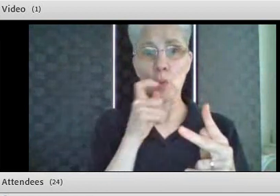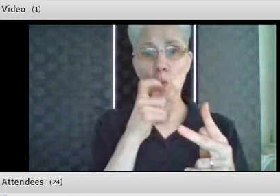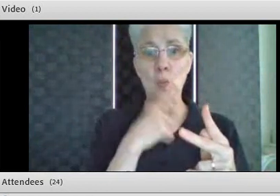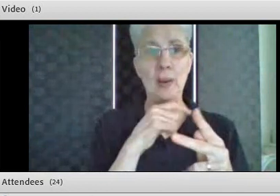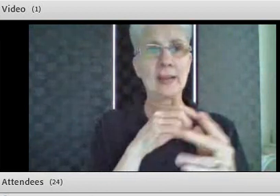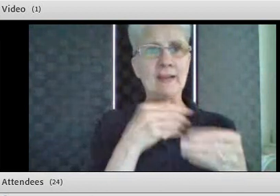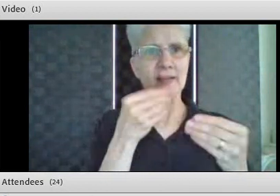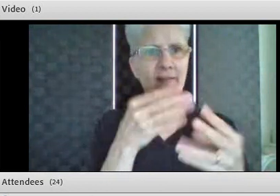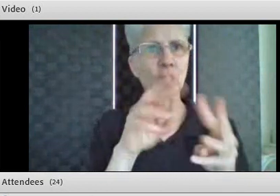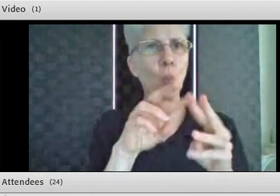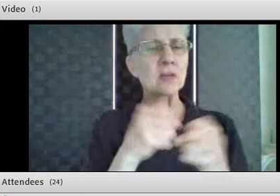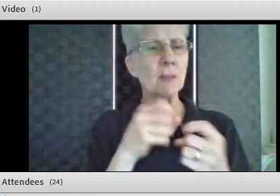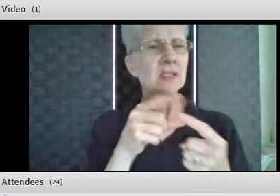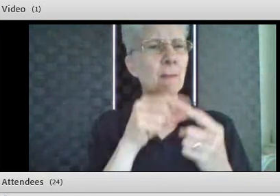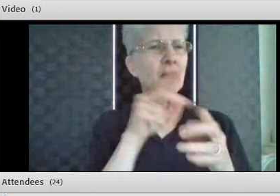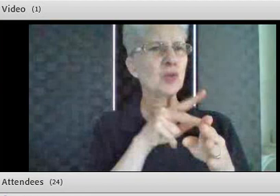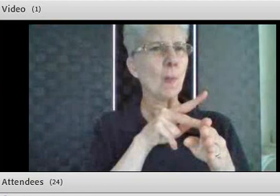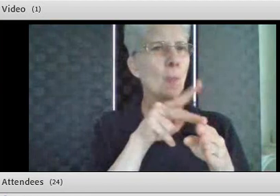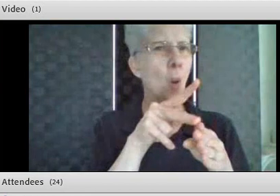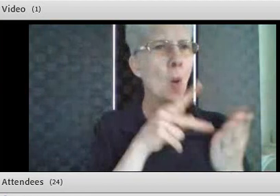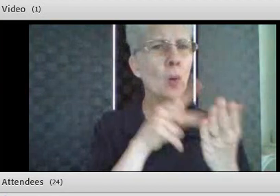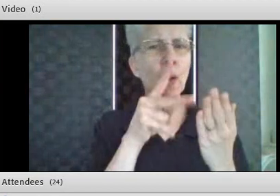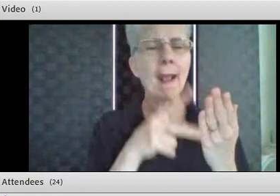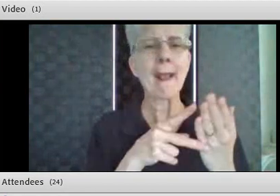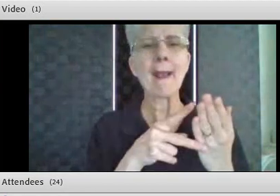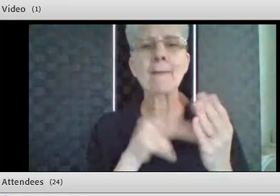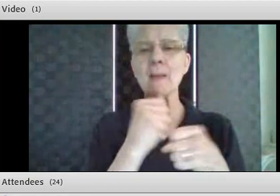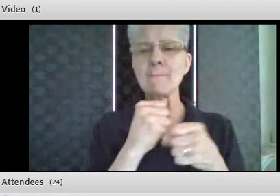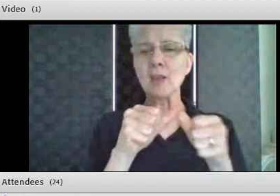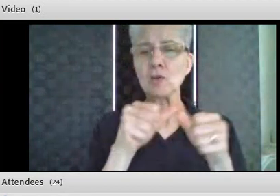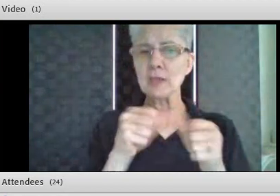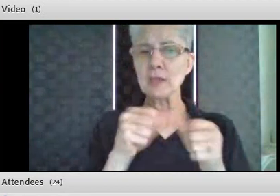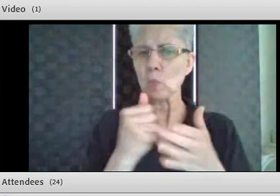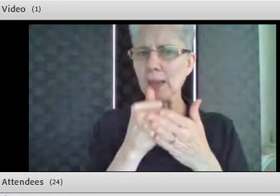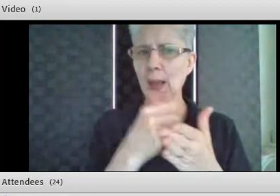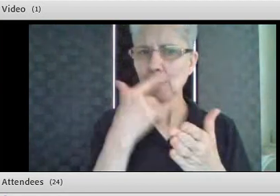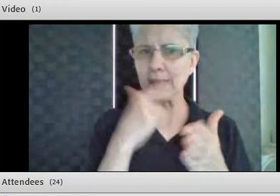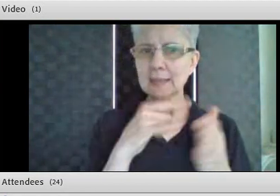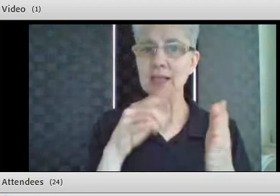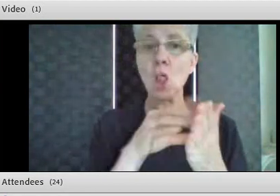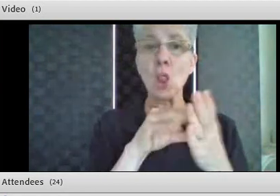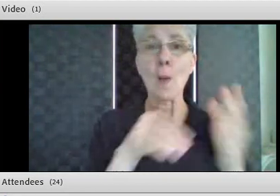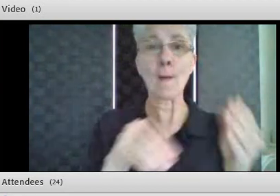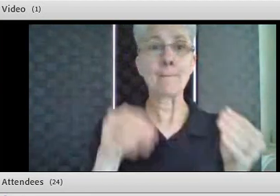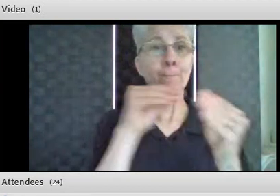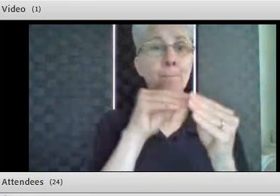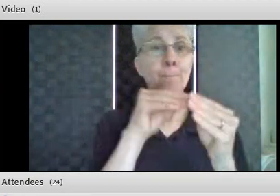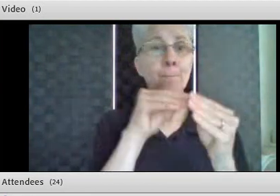these vital opportunities, so we have to be -- Nobody else is doing this for kids. Hilary: Mm-hmm.